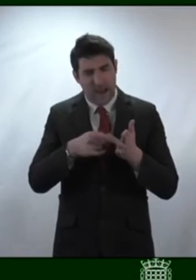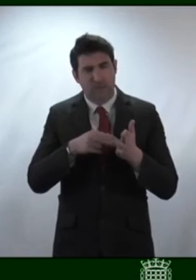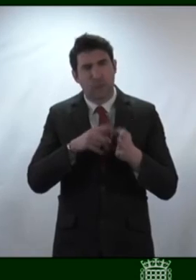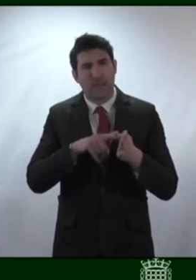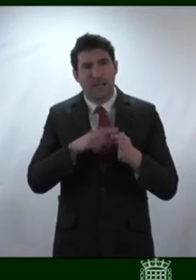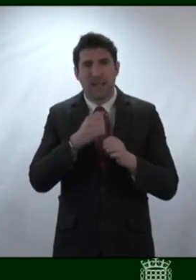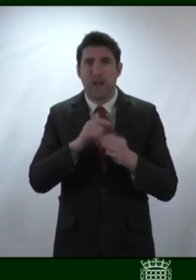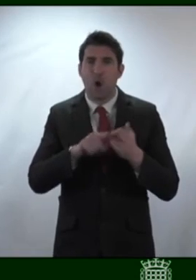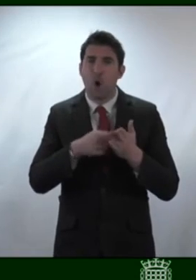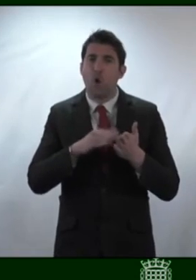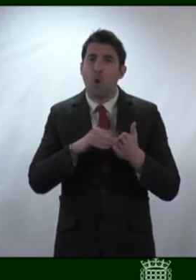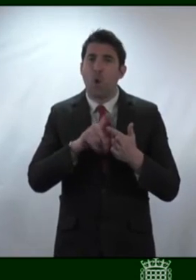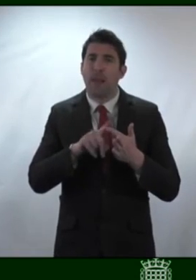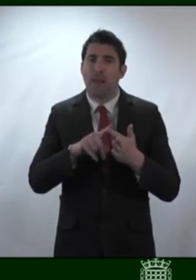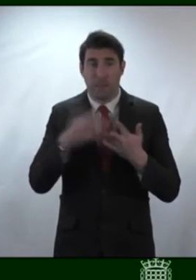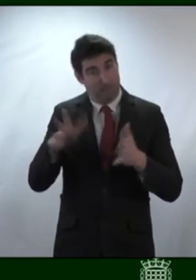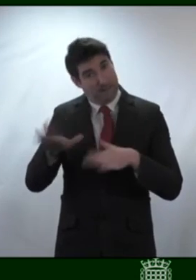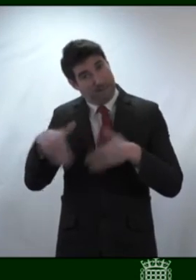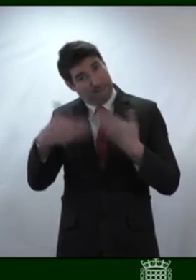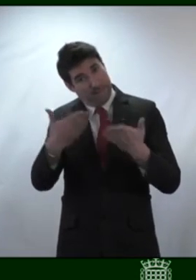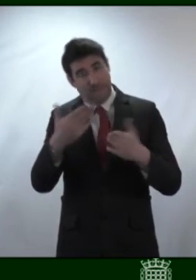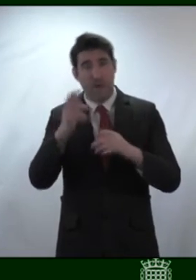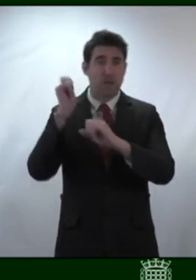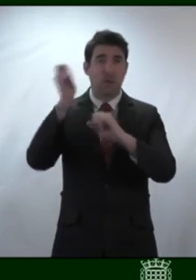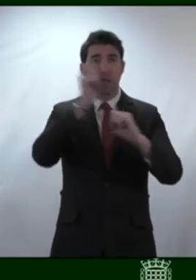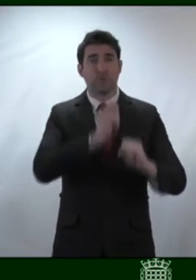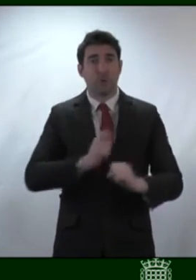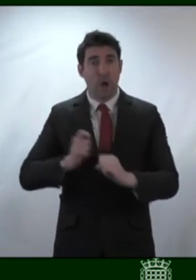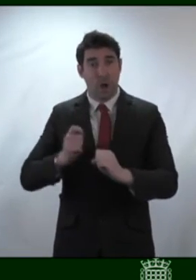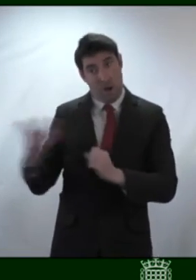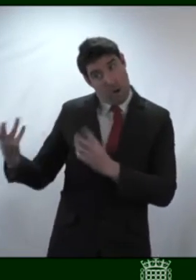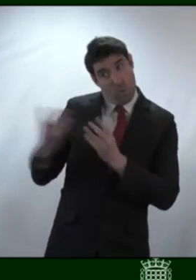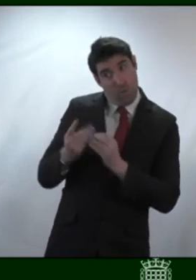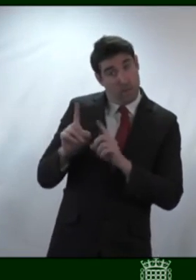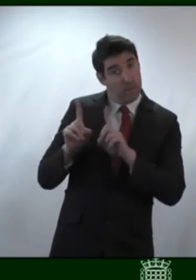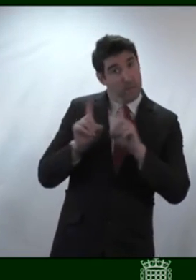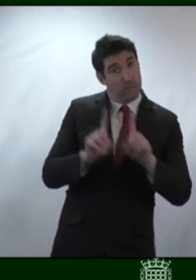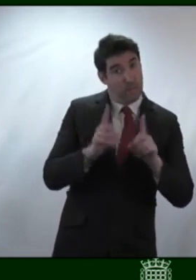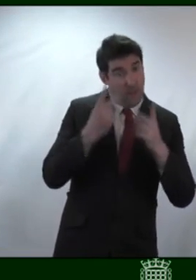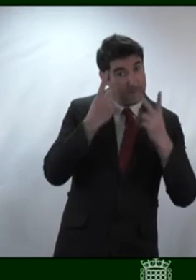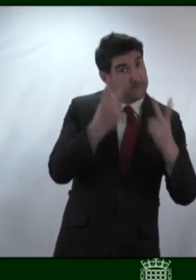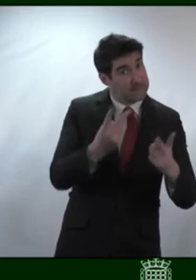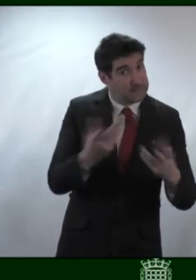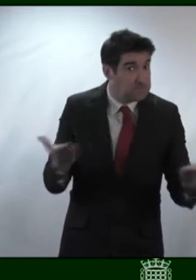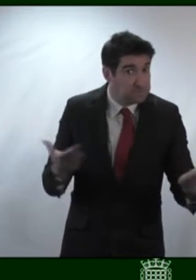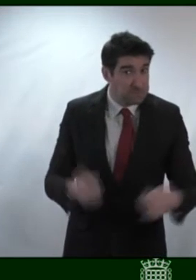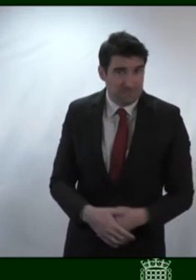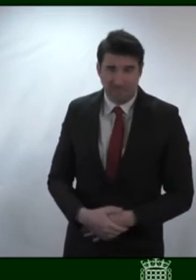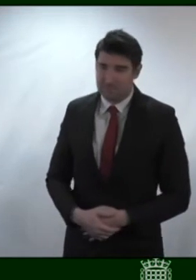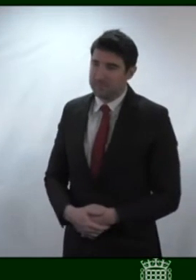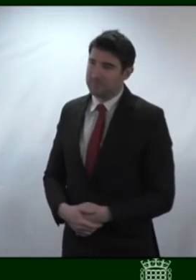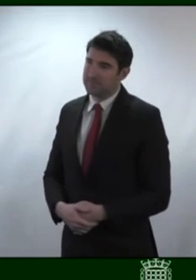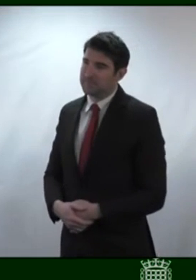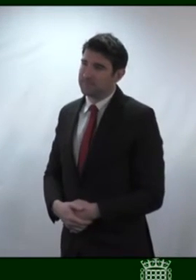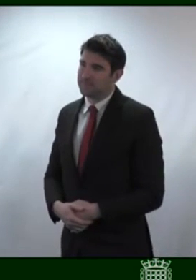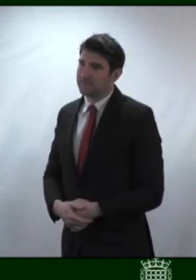The Prime Minister I thank my hon. Friend. I will do what I can